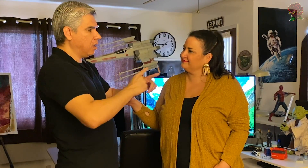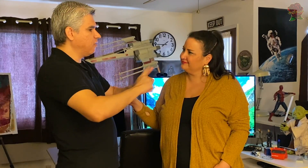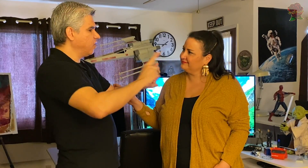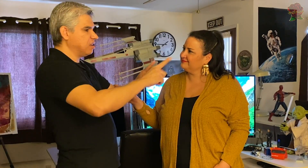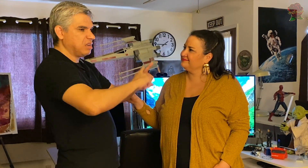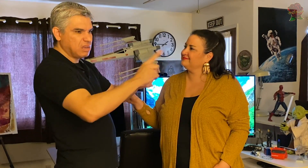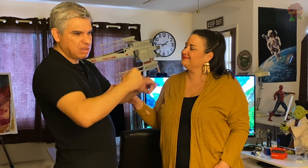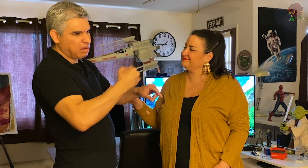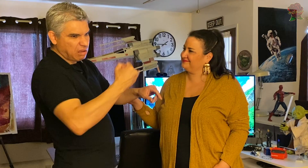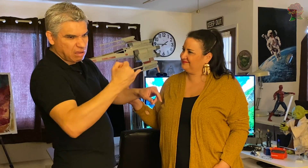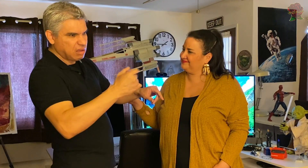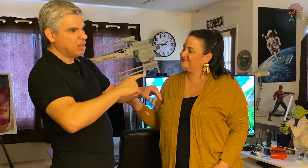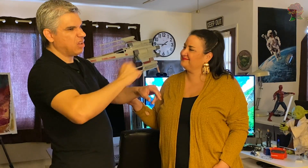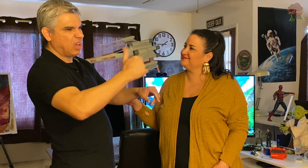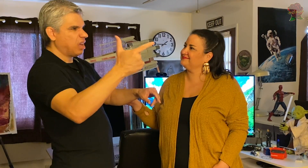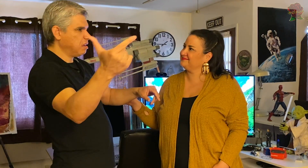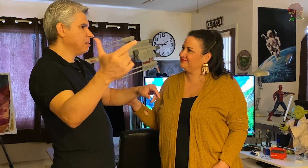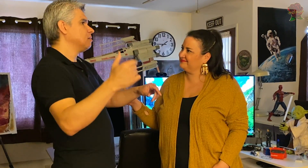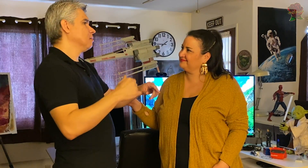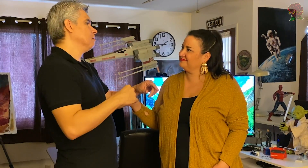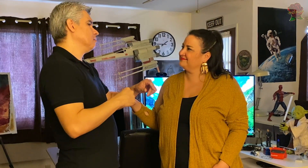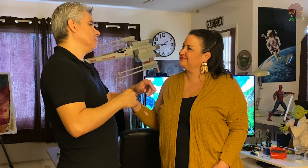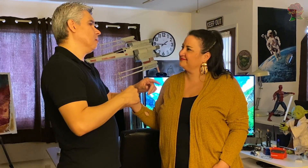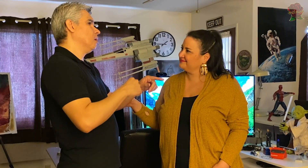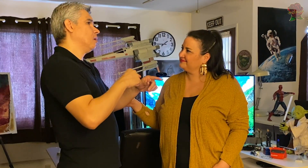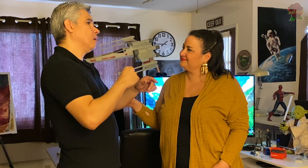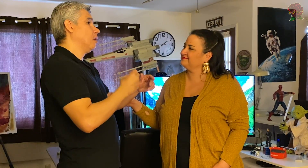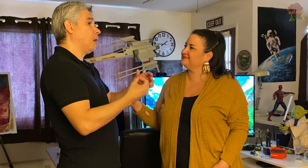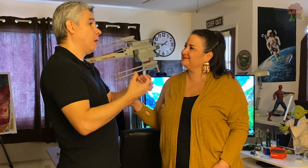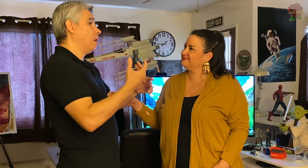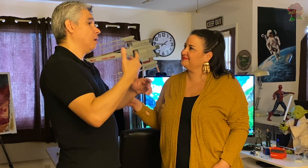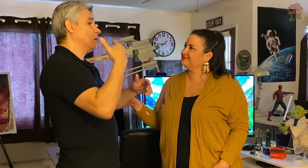I started drawing many different things.